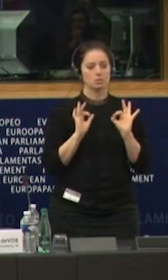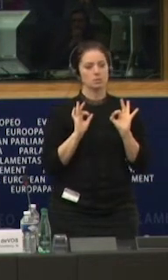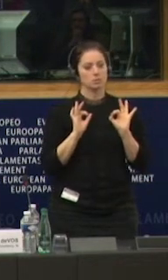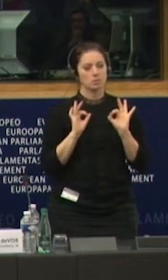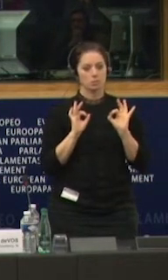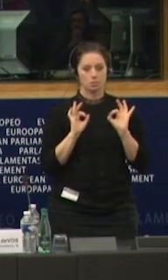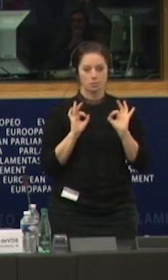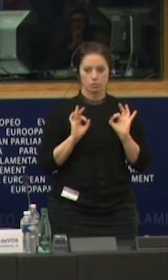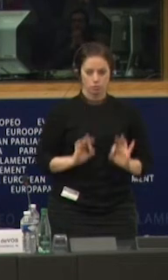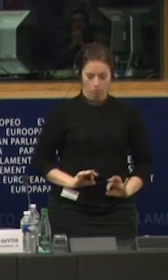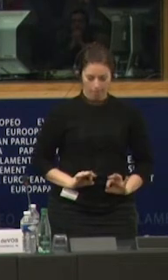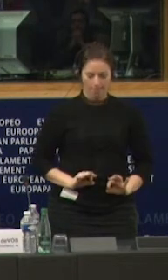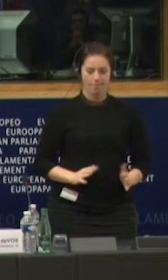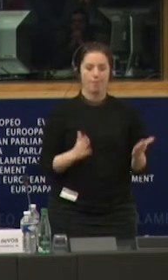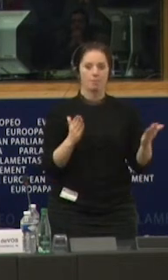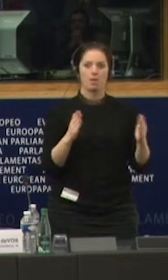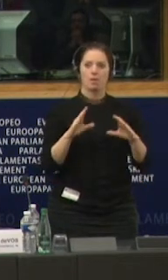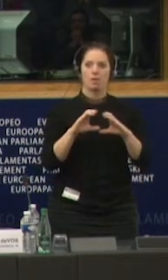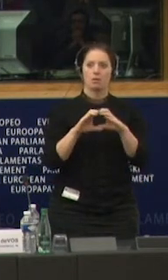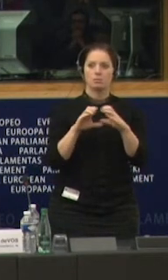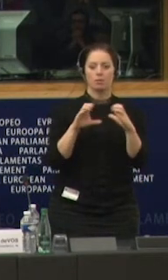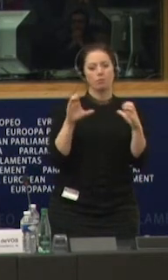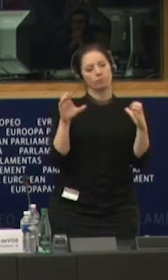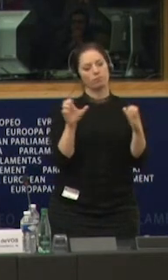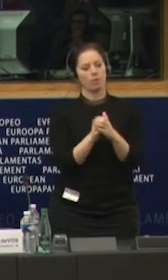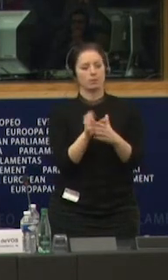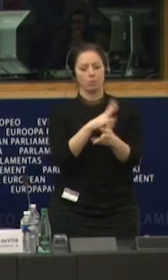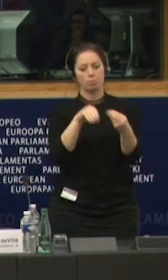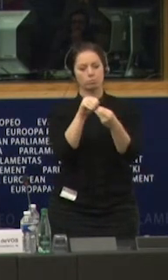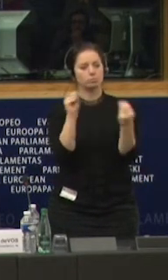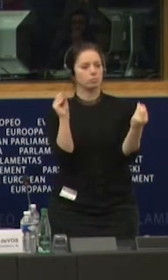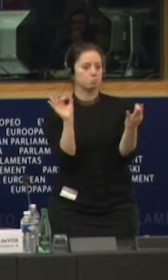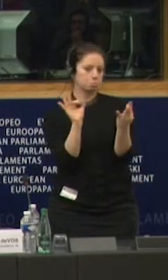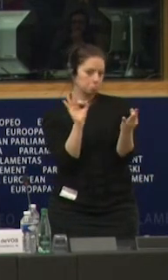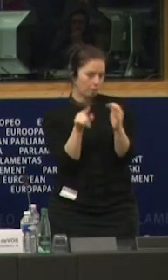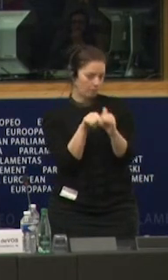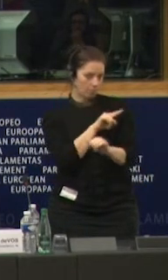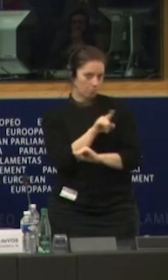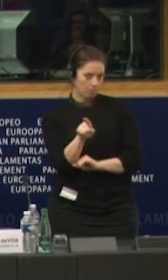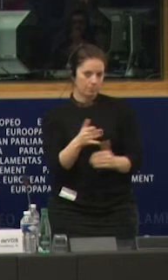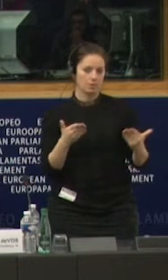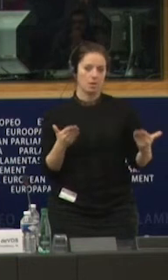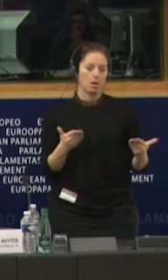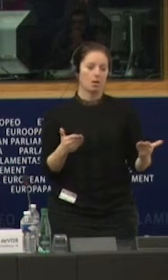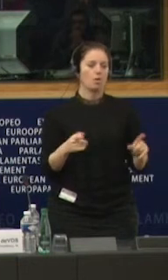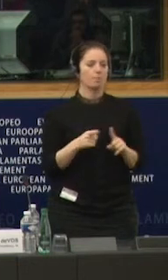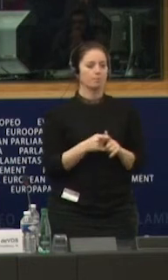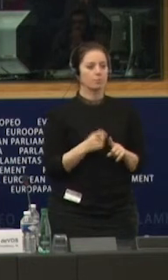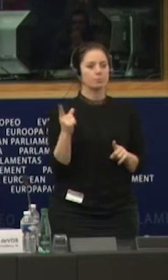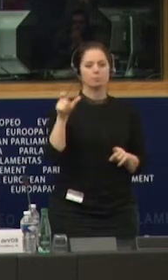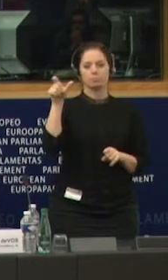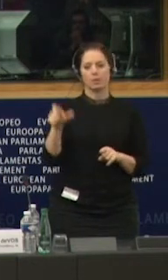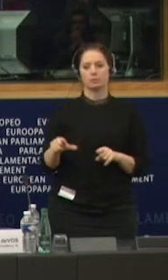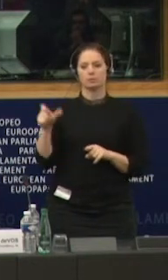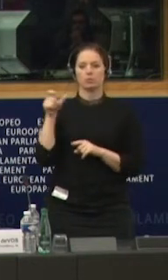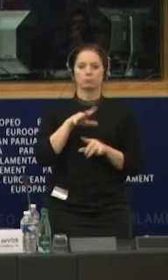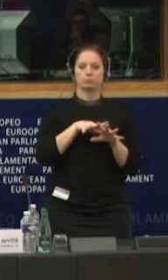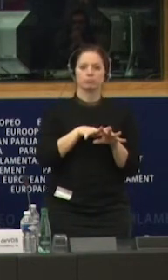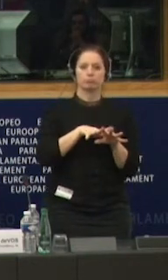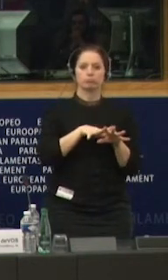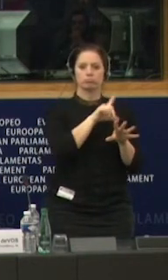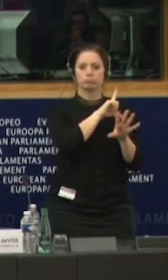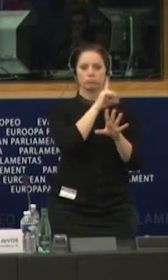implications for the rest of their working life. Those who leave the schooling system early have a risk